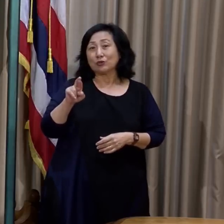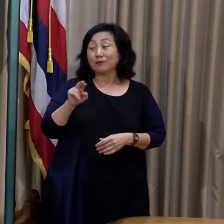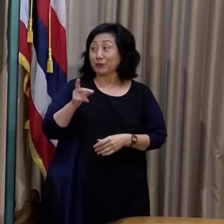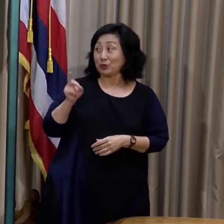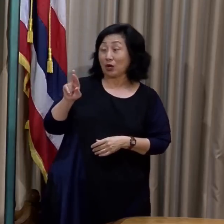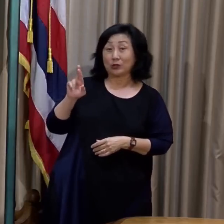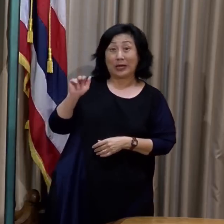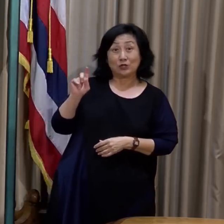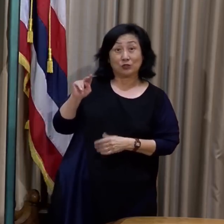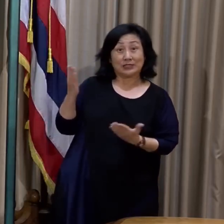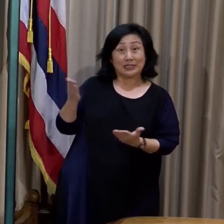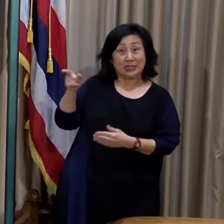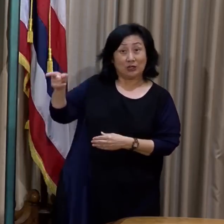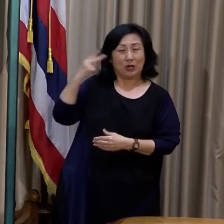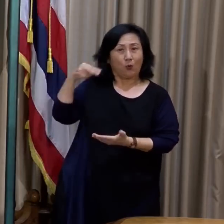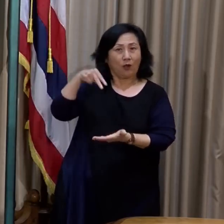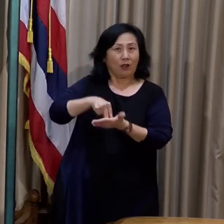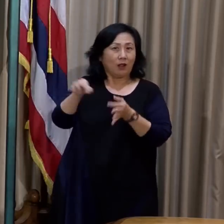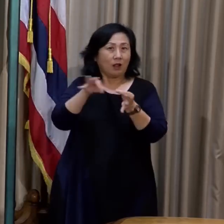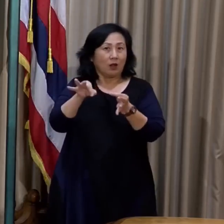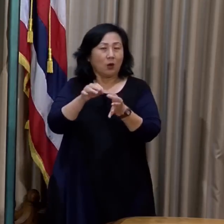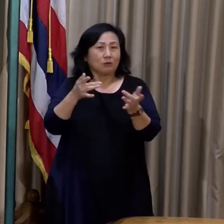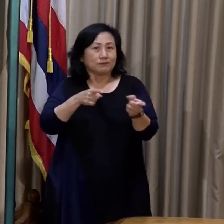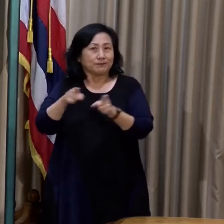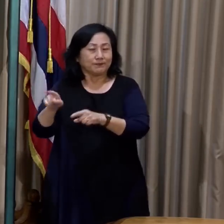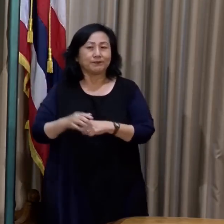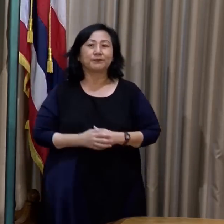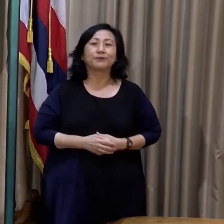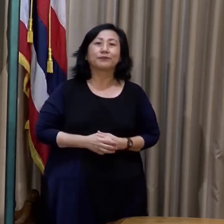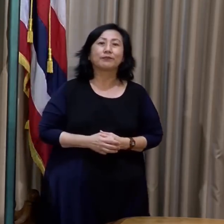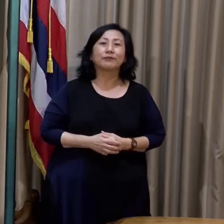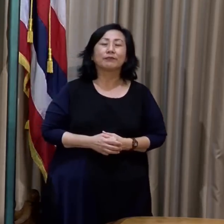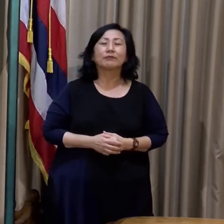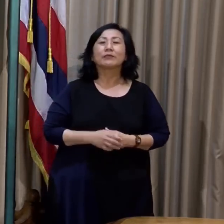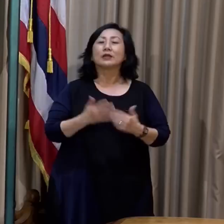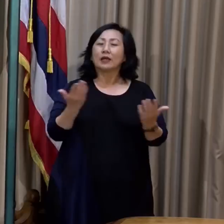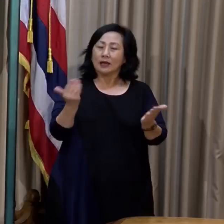INTEREST IN THE CONTACT TRACING PROGRAM, AND CERTAINLY DR. ANDERSON IS HERE TO PROVIDE US